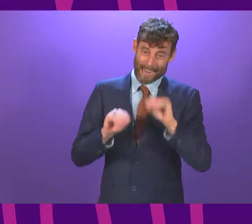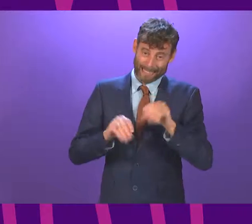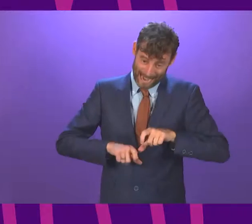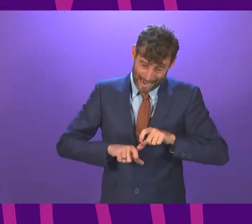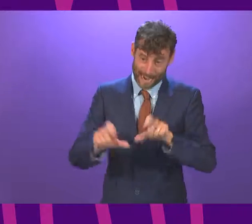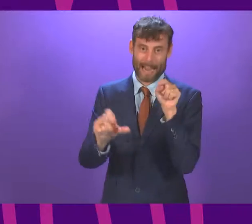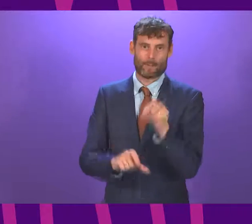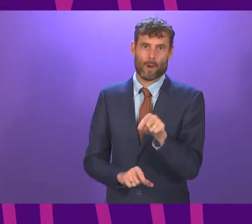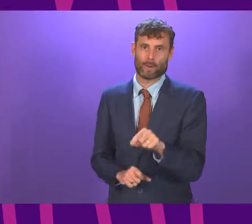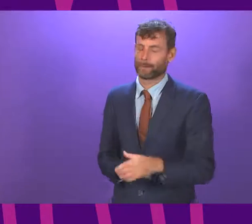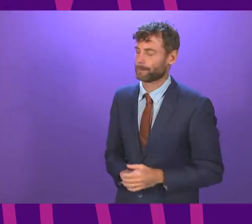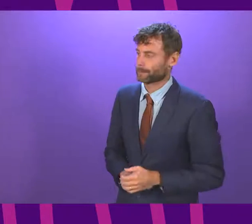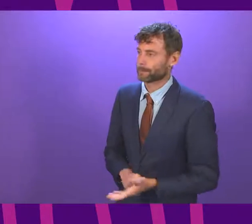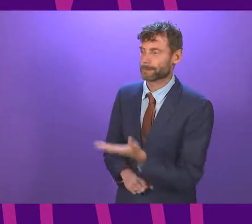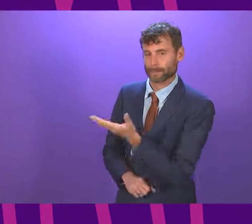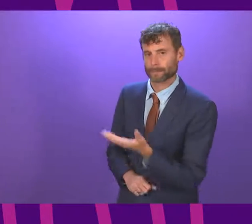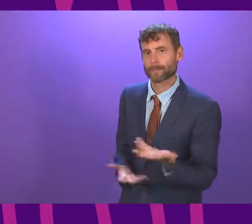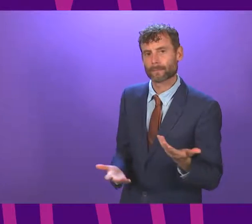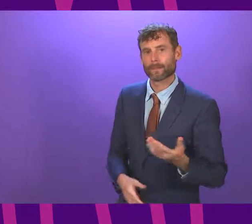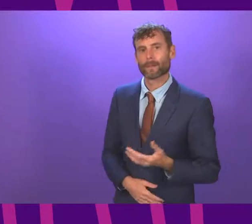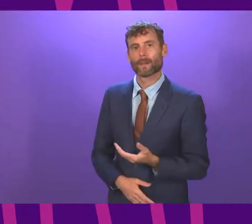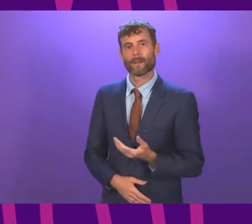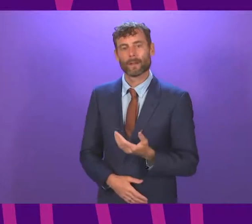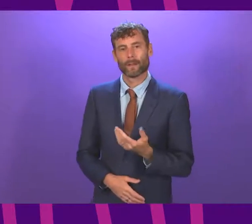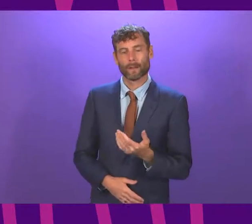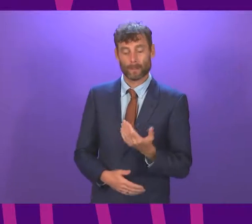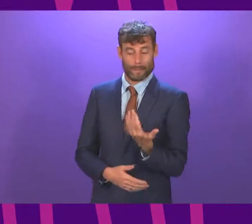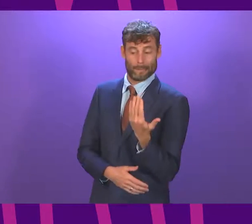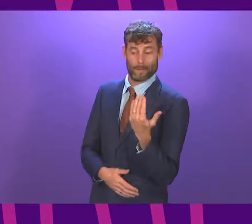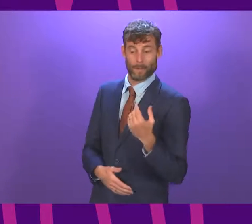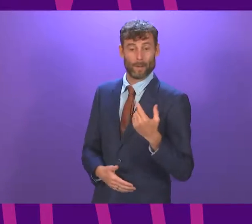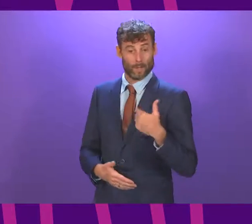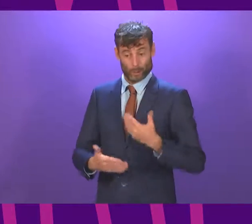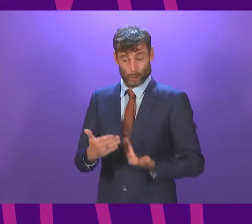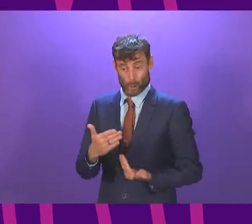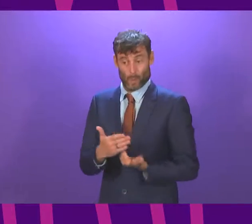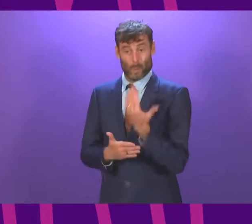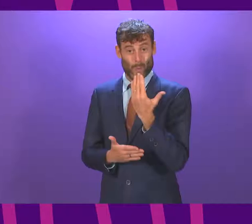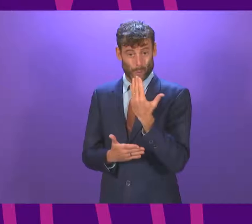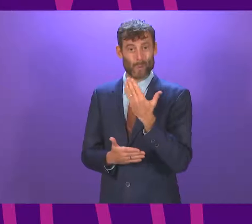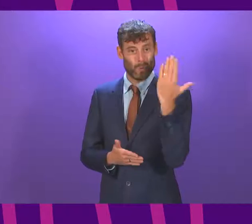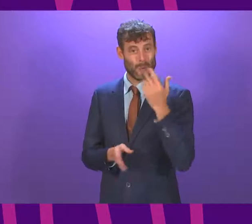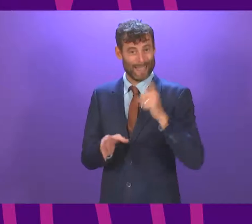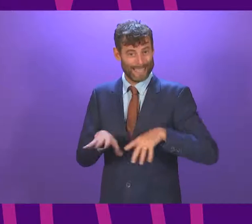We are in the early days of the new academic year and we are monitoring the situation in schools